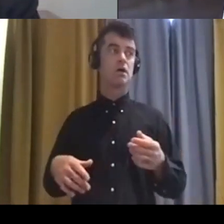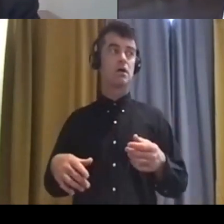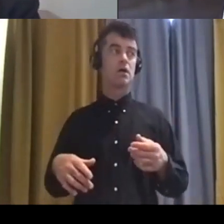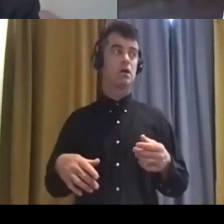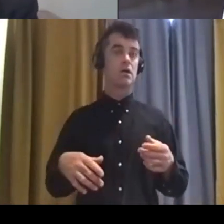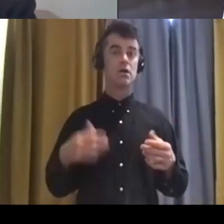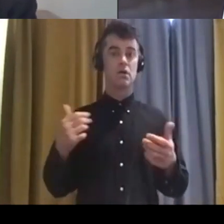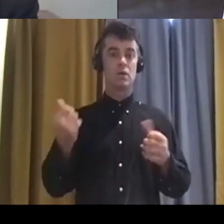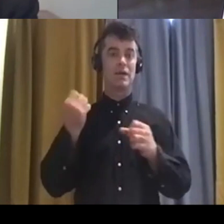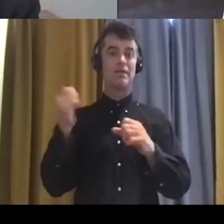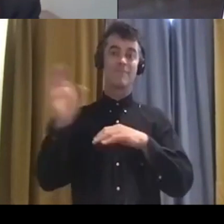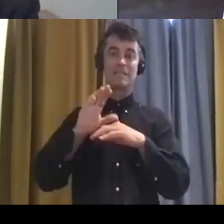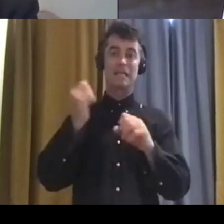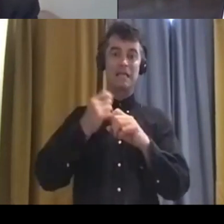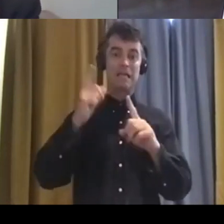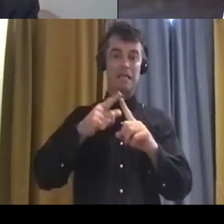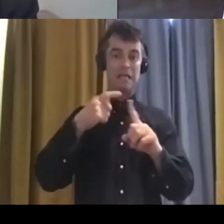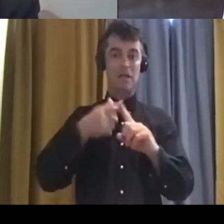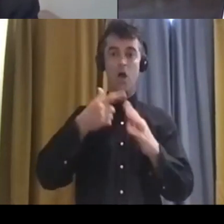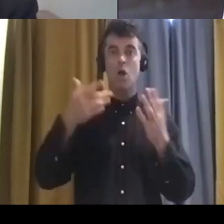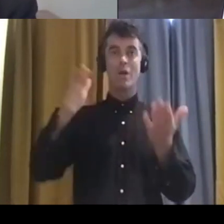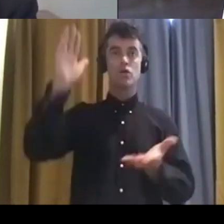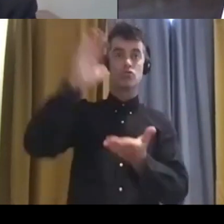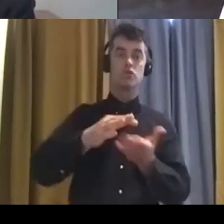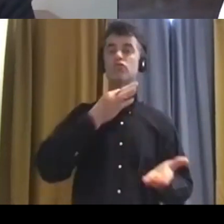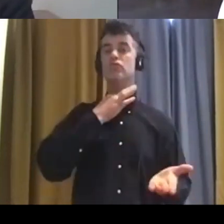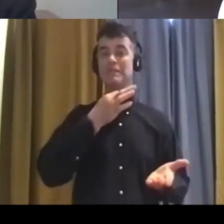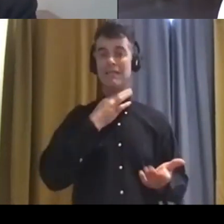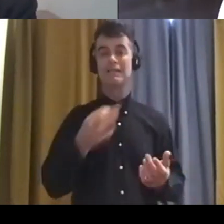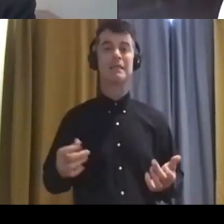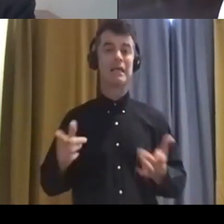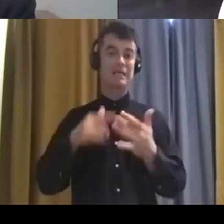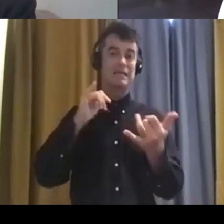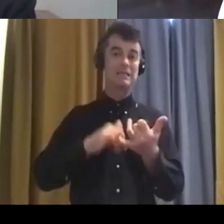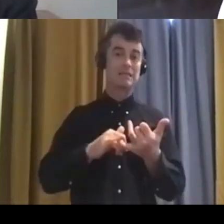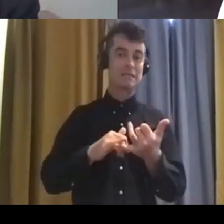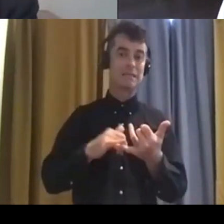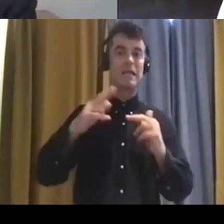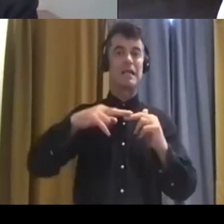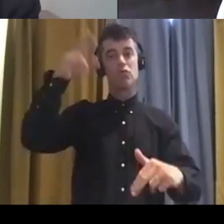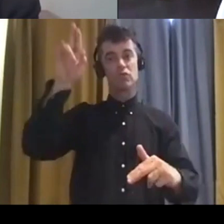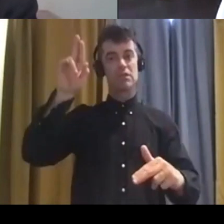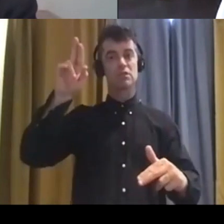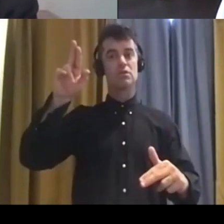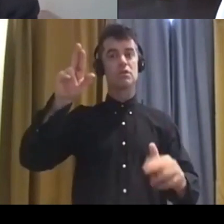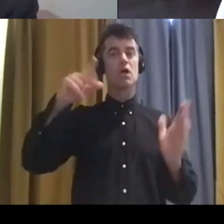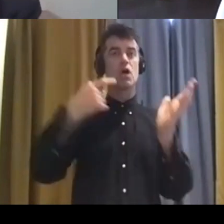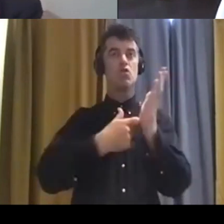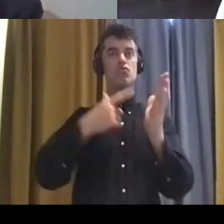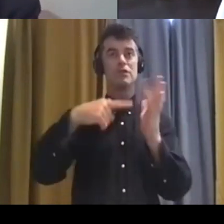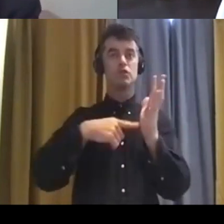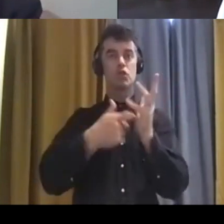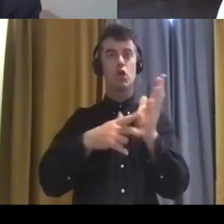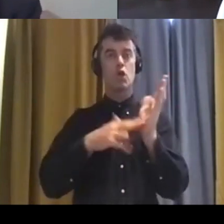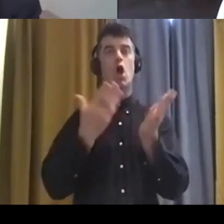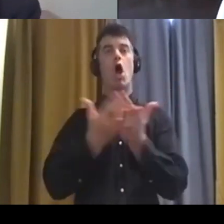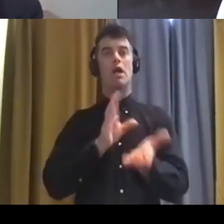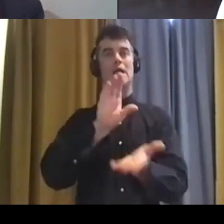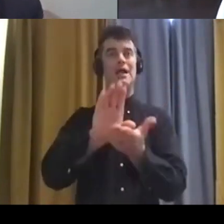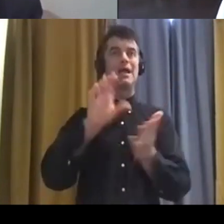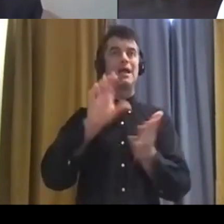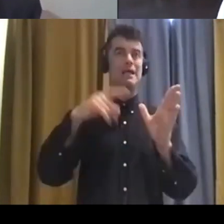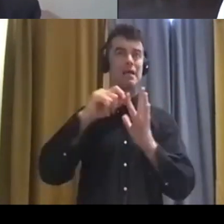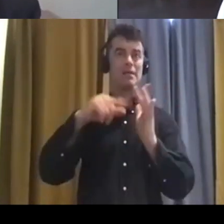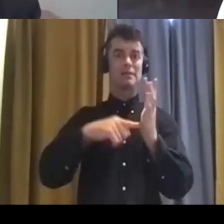way you reduce risks is to increase returns on capital and that's probably going to come